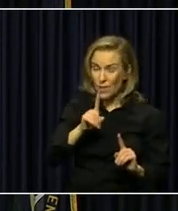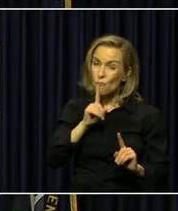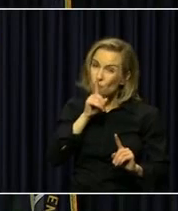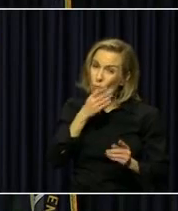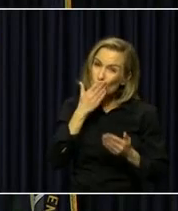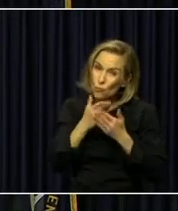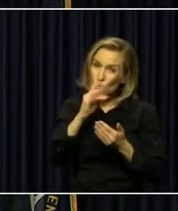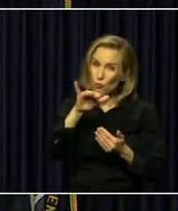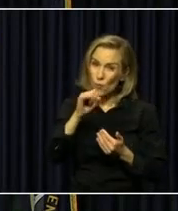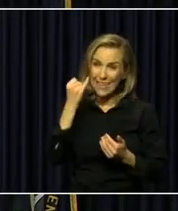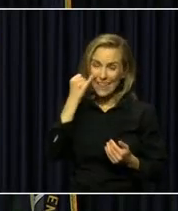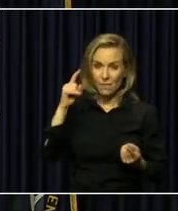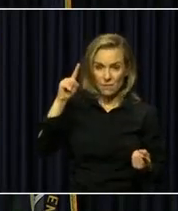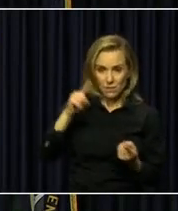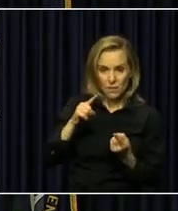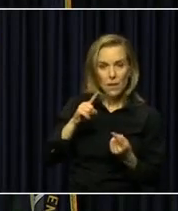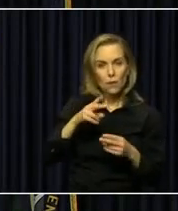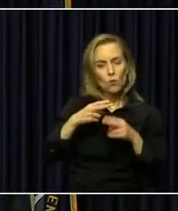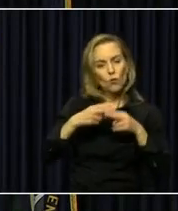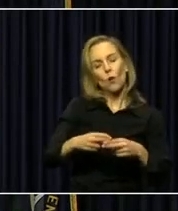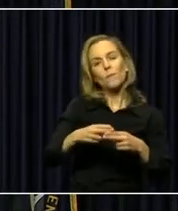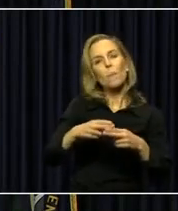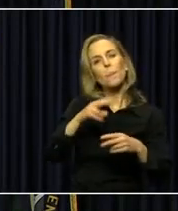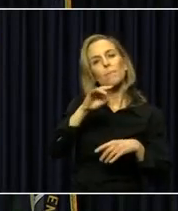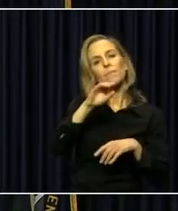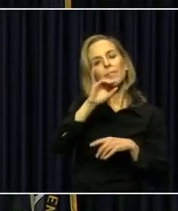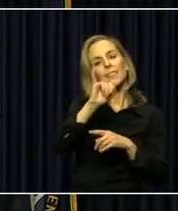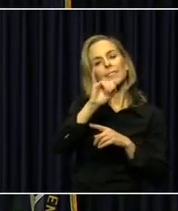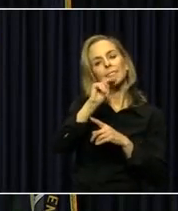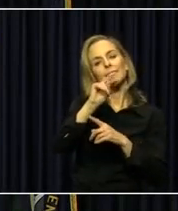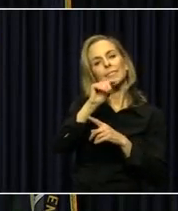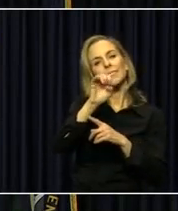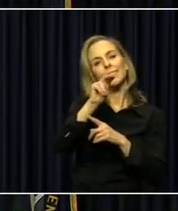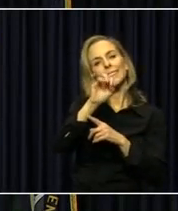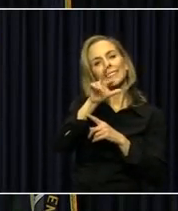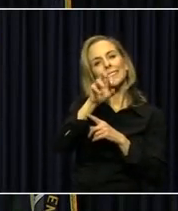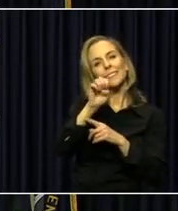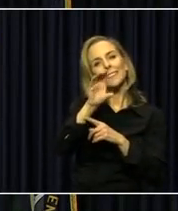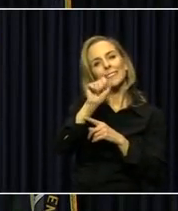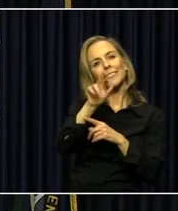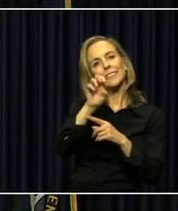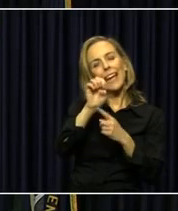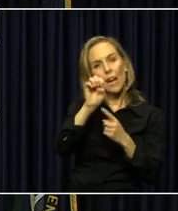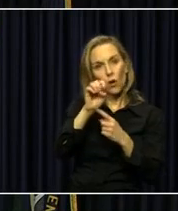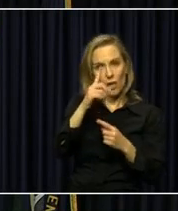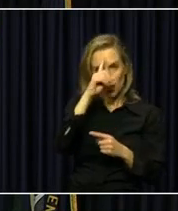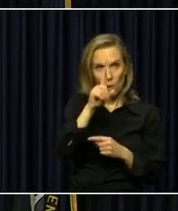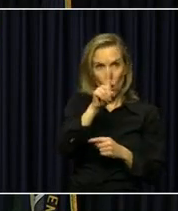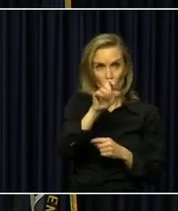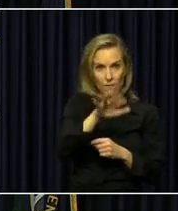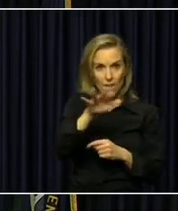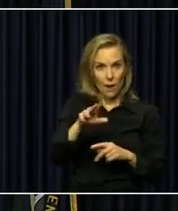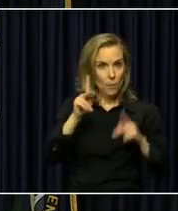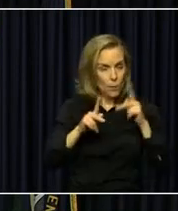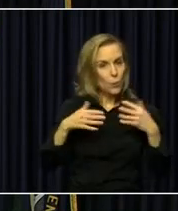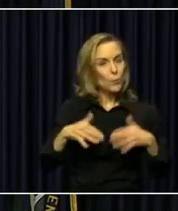THESE SEVEN KENTUCKIANS AND THE 144, KNOWING THAT THERE ARE